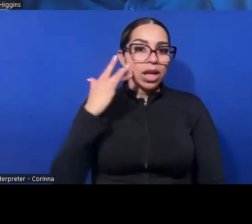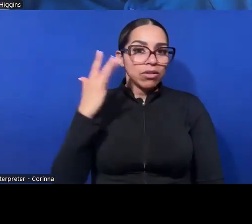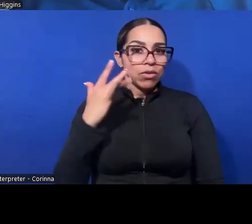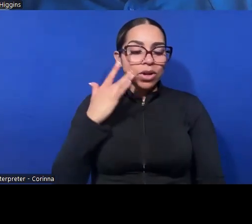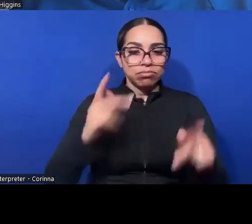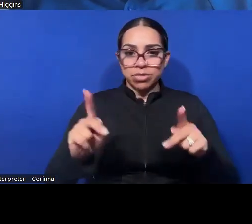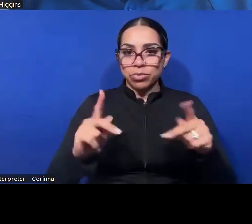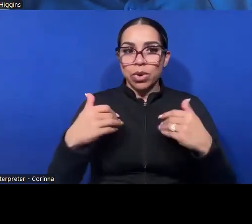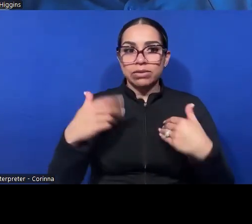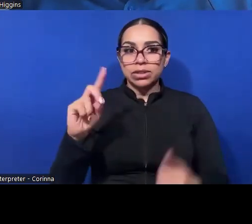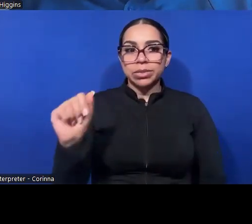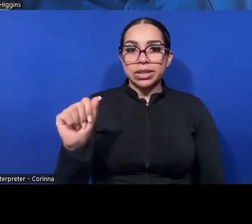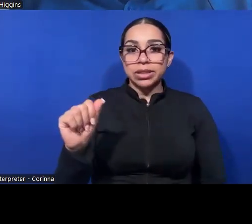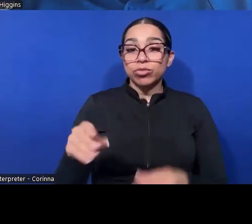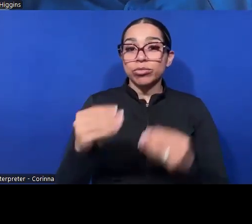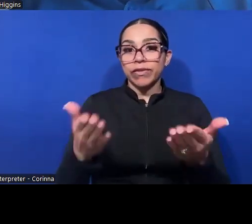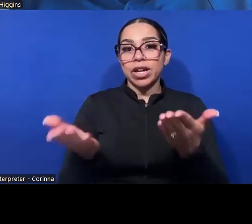And we provide services throughout the state.